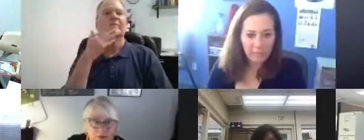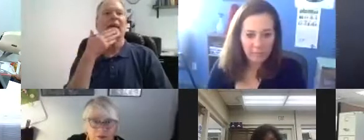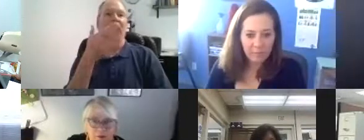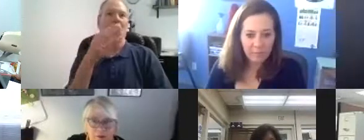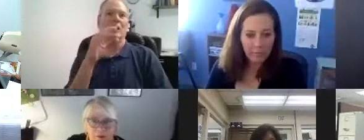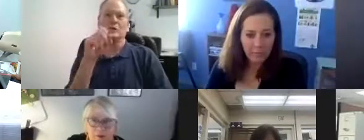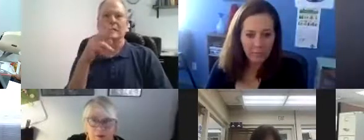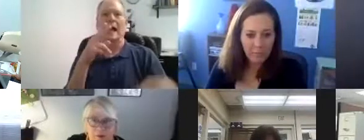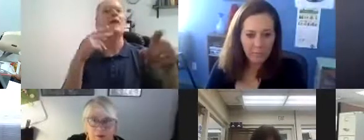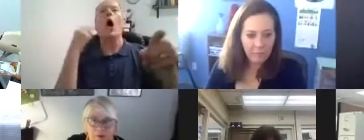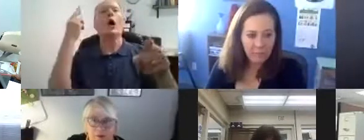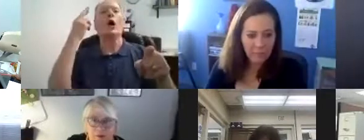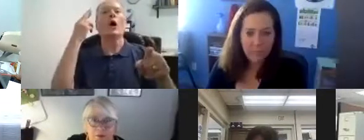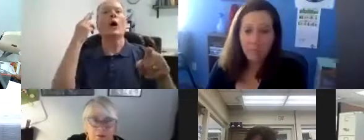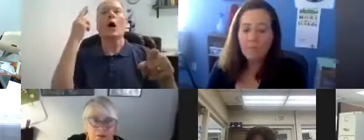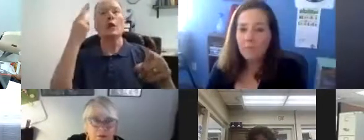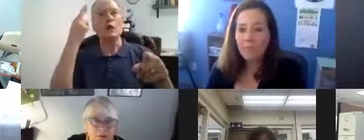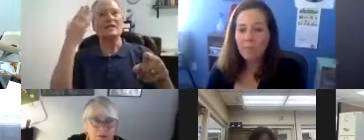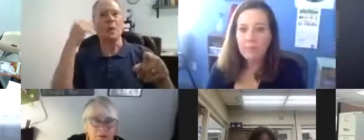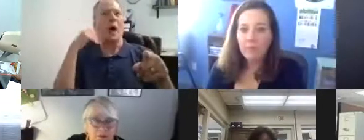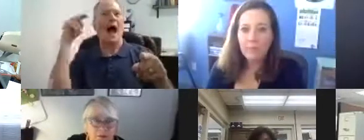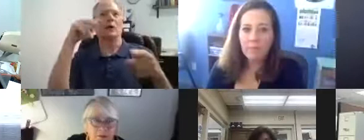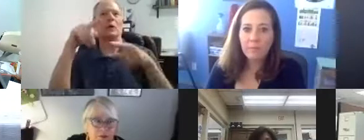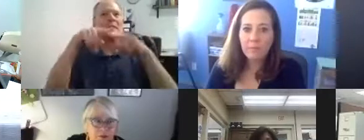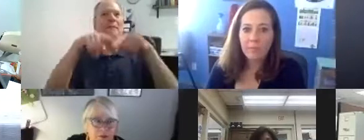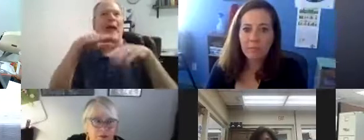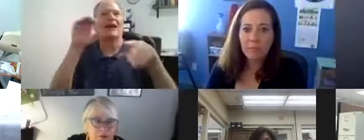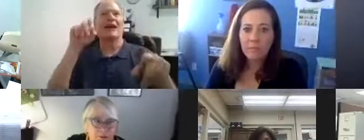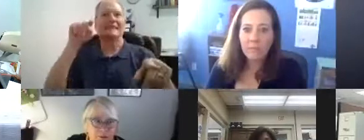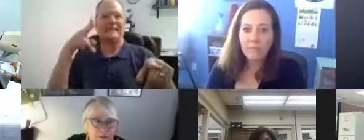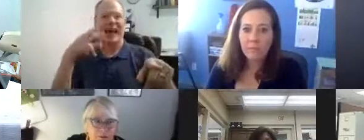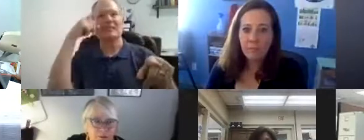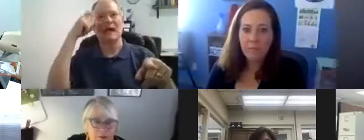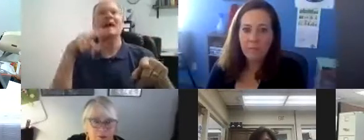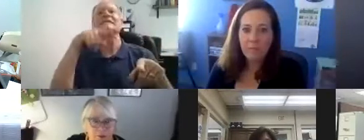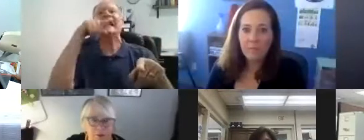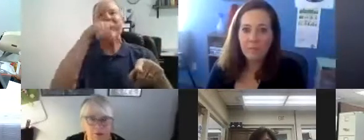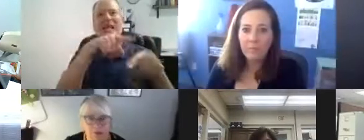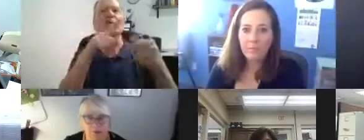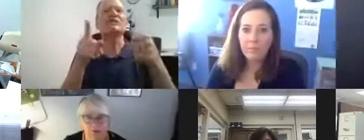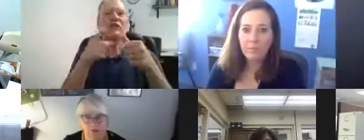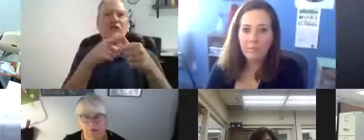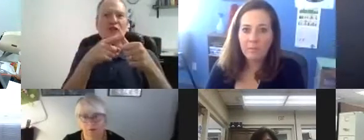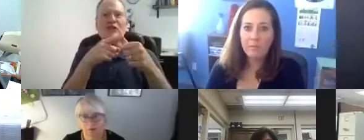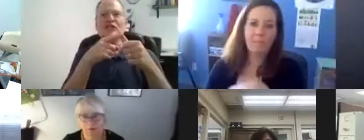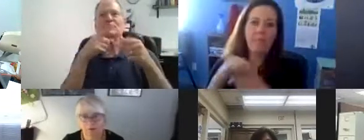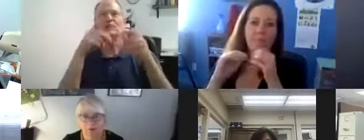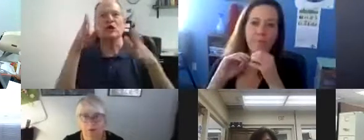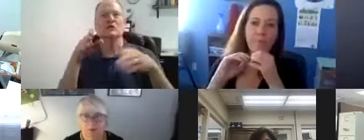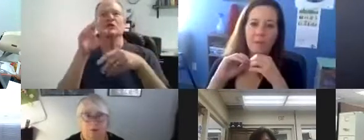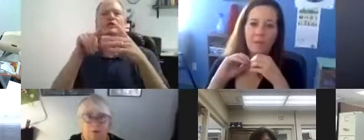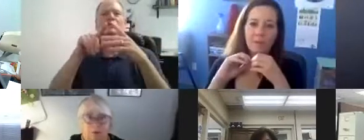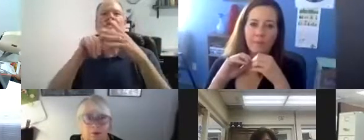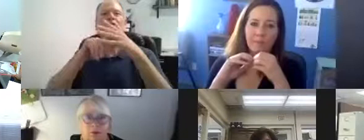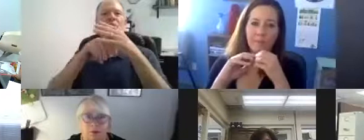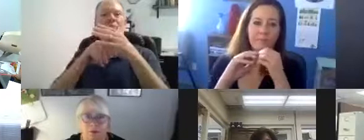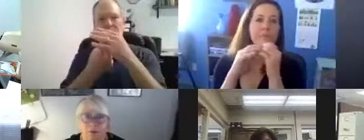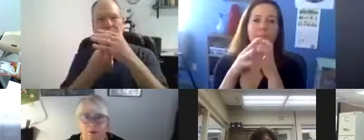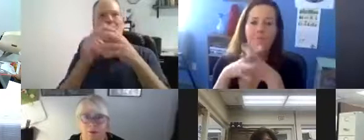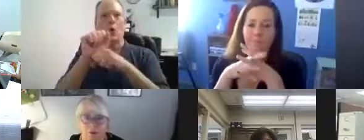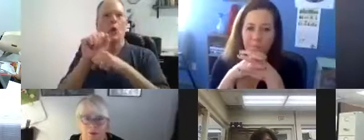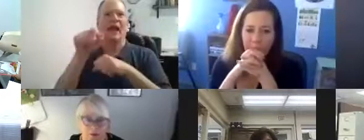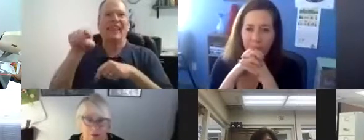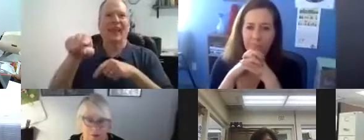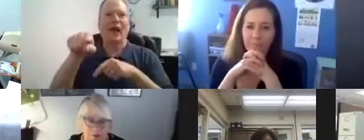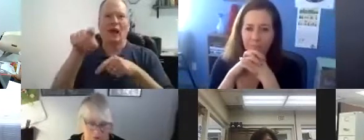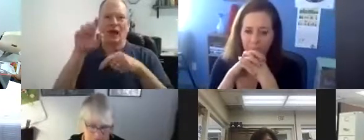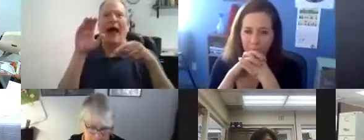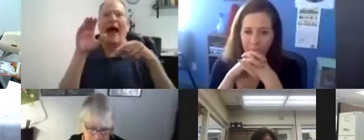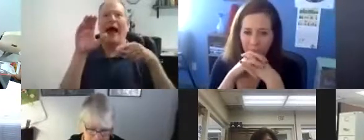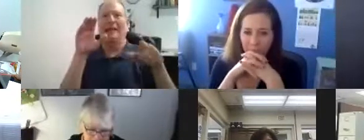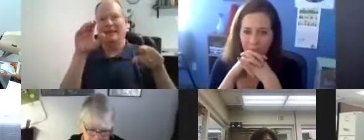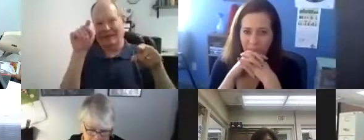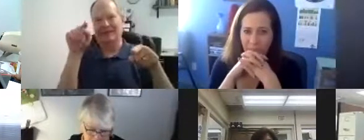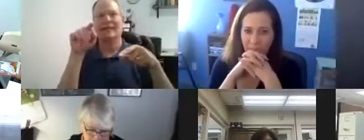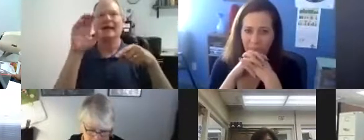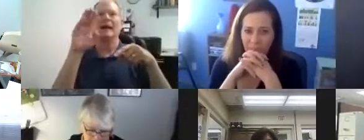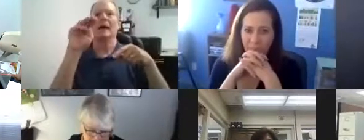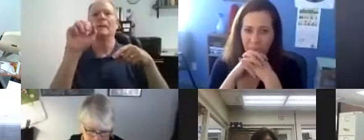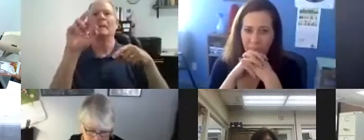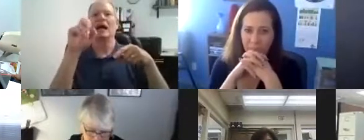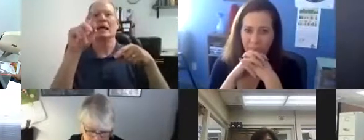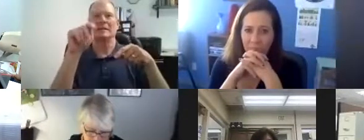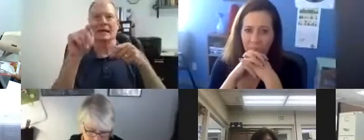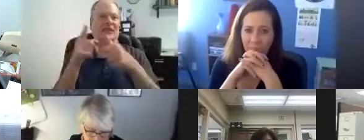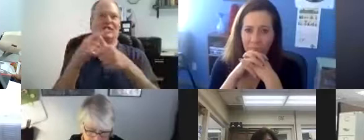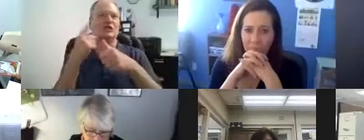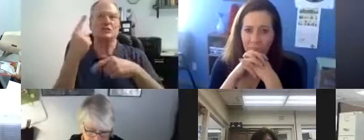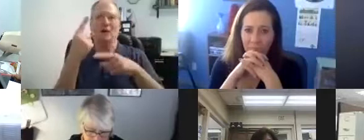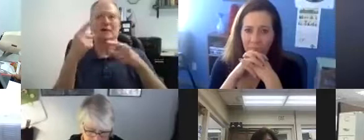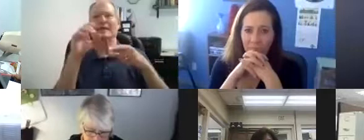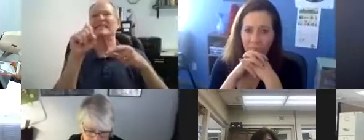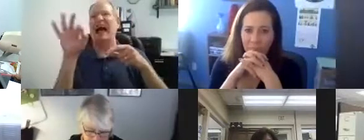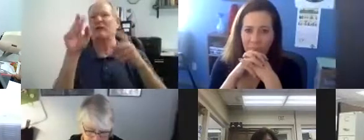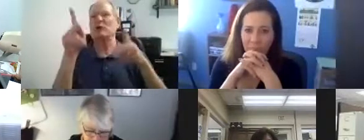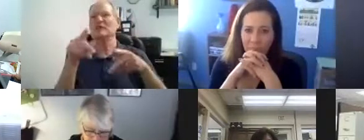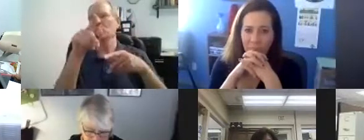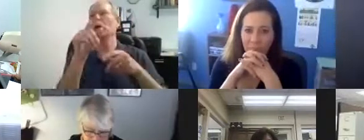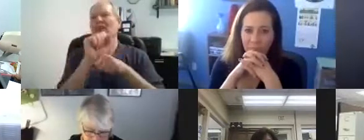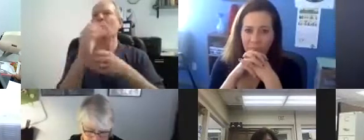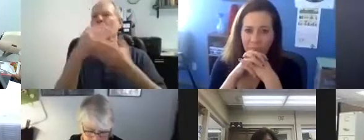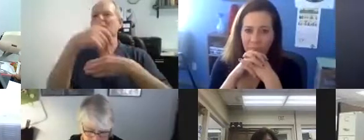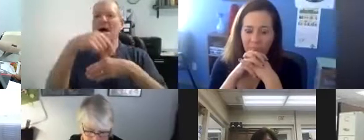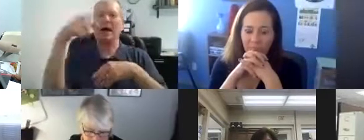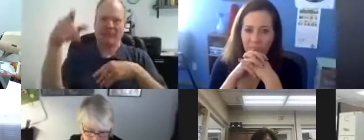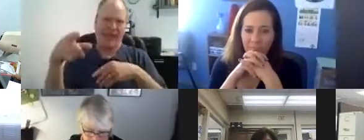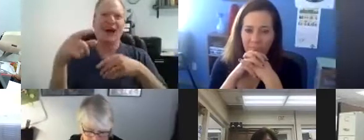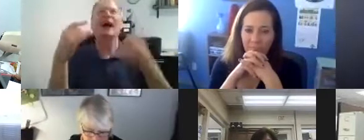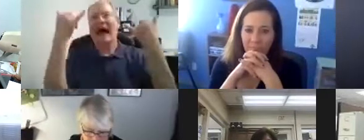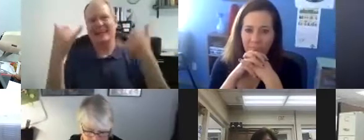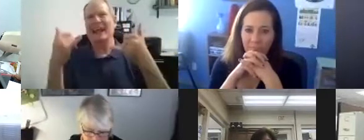Tom: Thank you, Seth. The reason why I wanted Seth to share it is that he is the first person from COPD working there part-time when it opened.